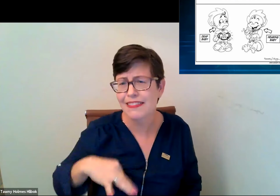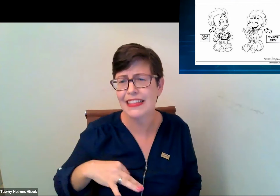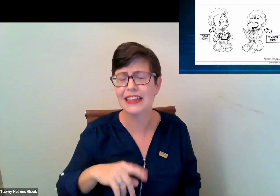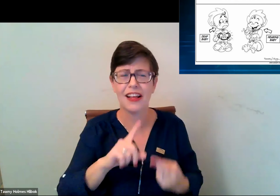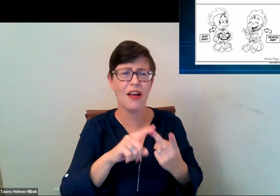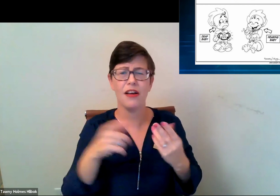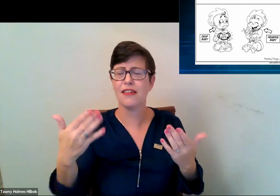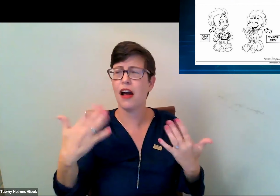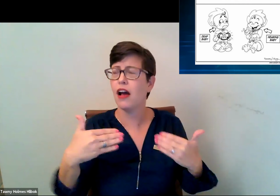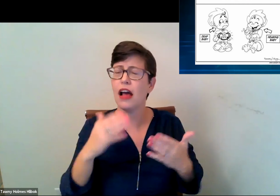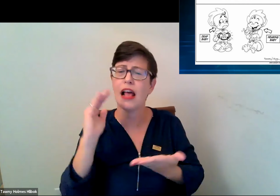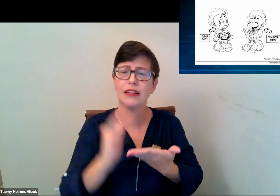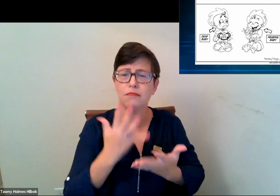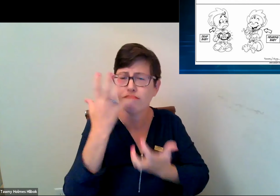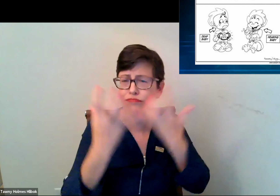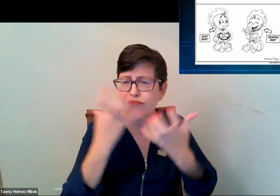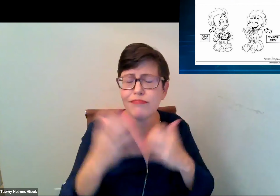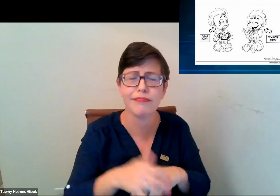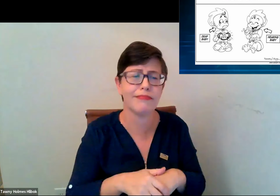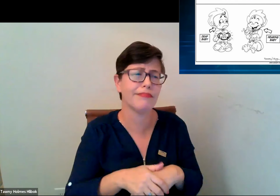Energy and focus on the benefits for hearing children,